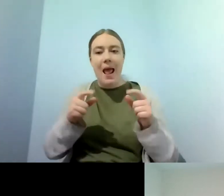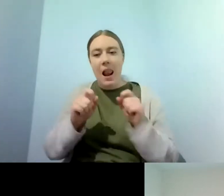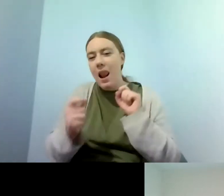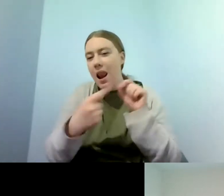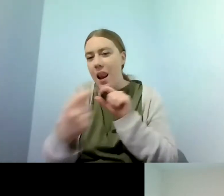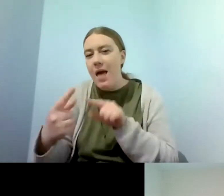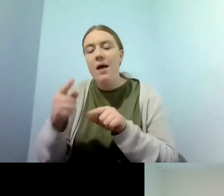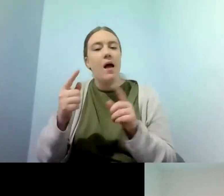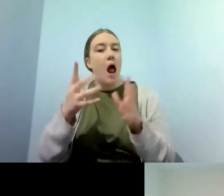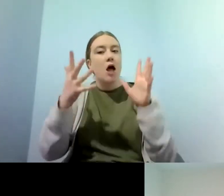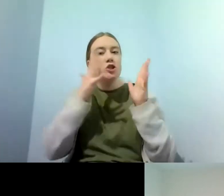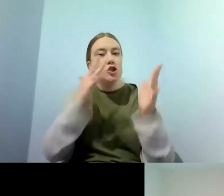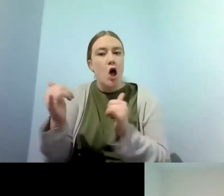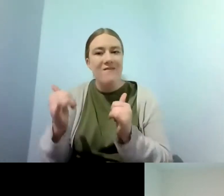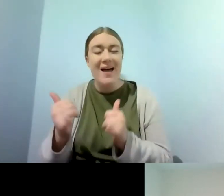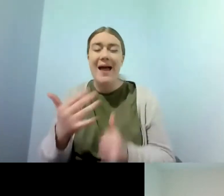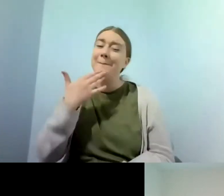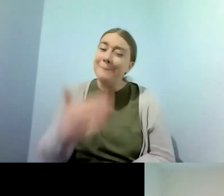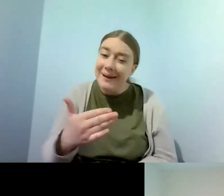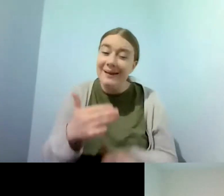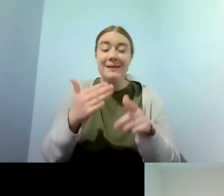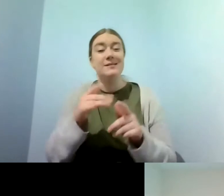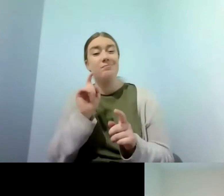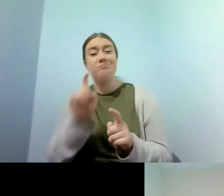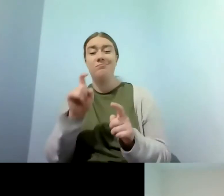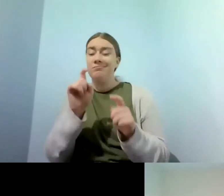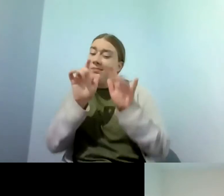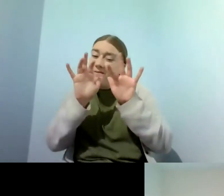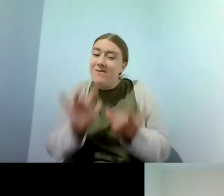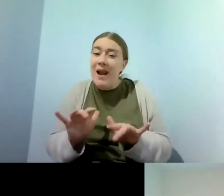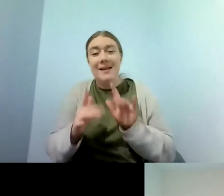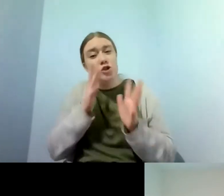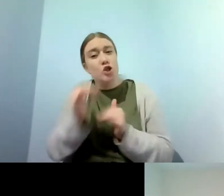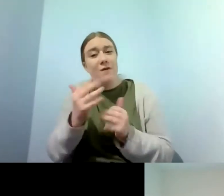grateful if you could take a few minutes just to fill that in for us and to tell us about your